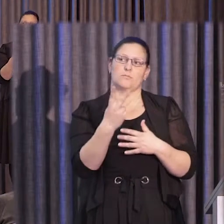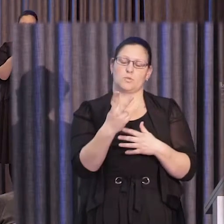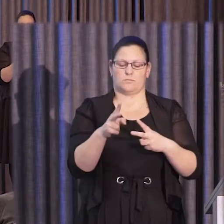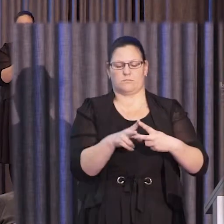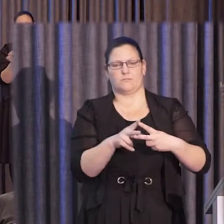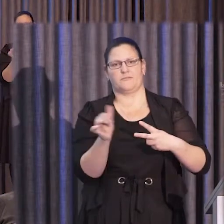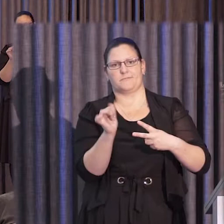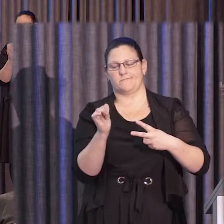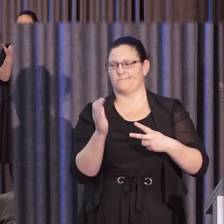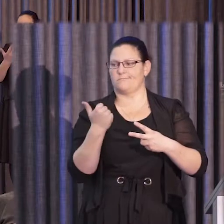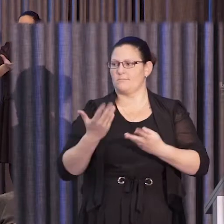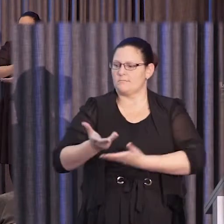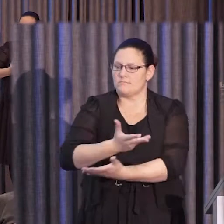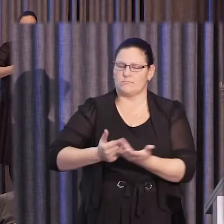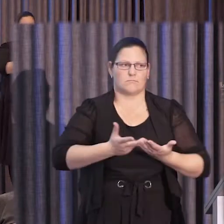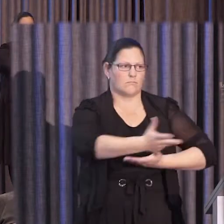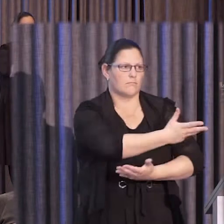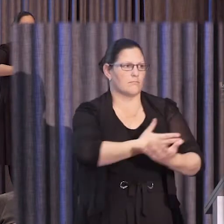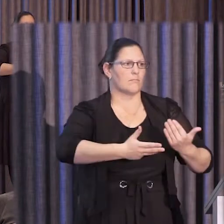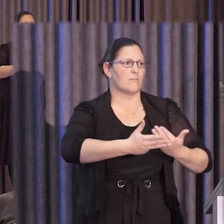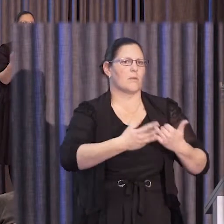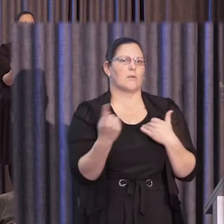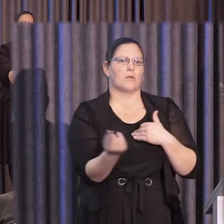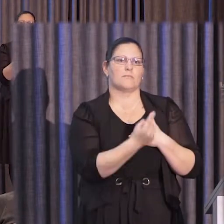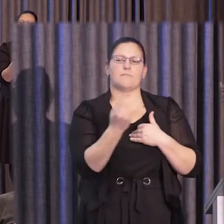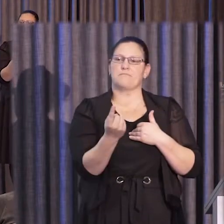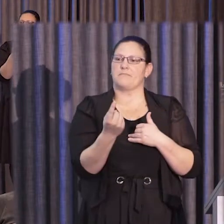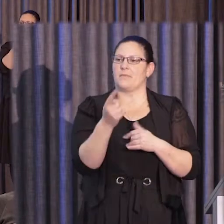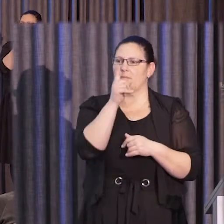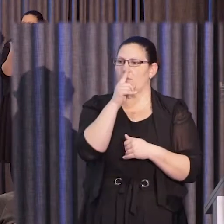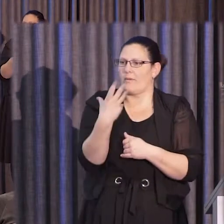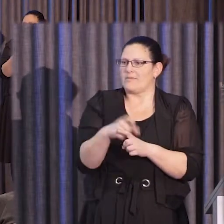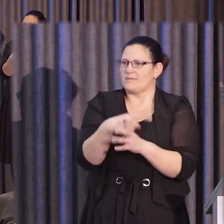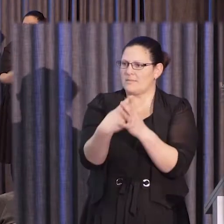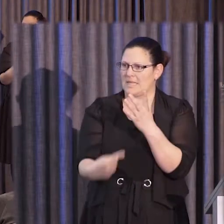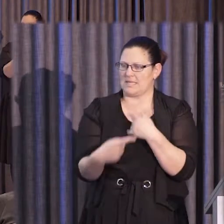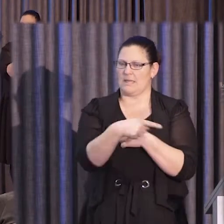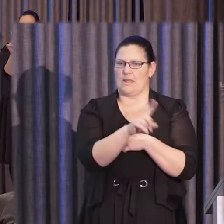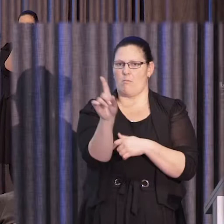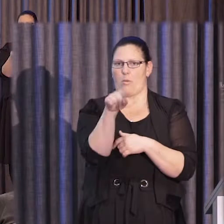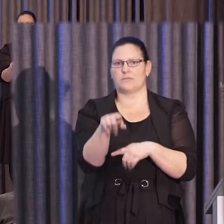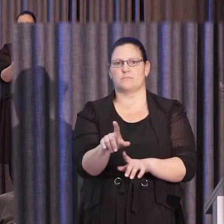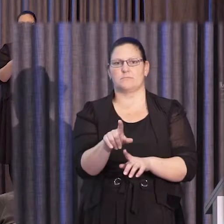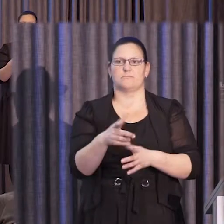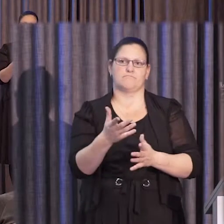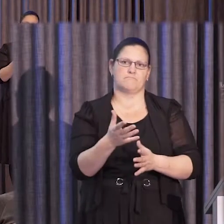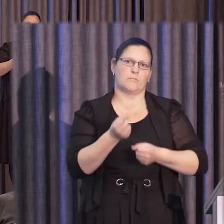with people with disability who are currently employed in the public and private sector about what works, what's not working, what we need